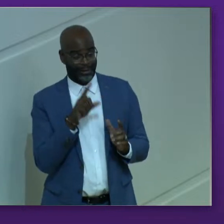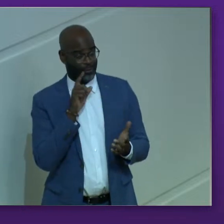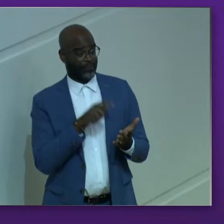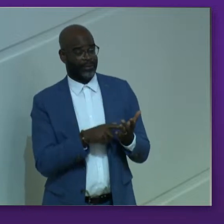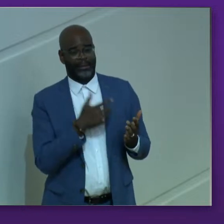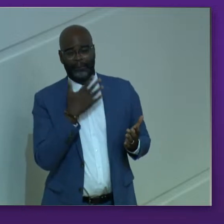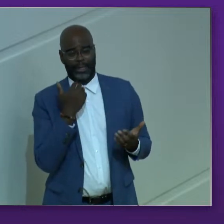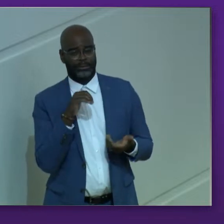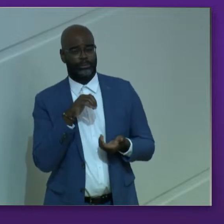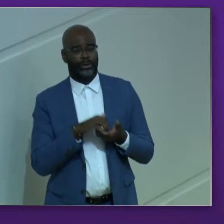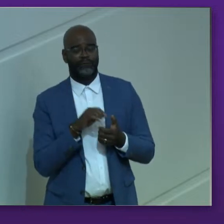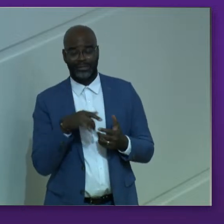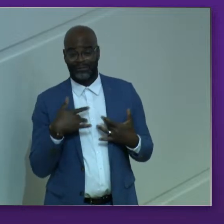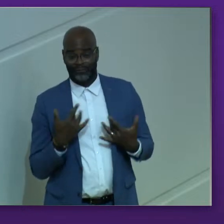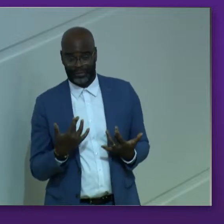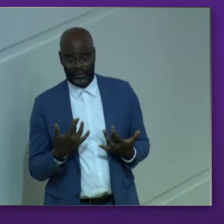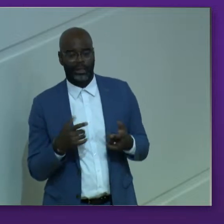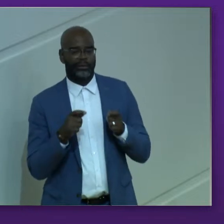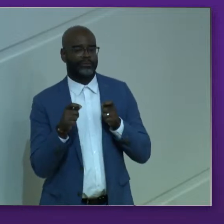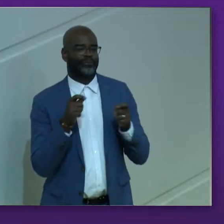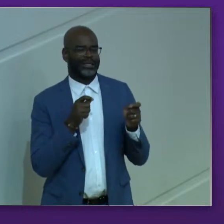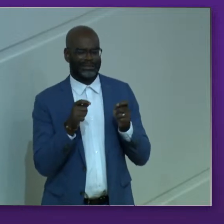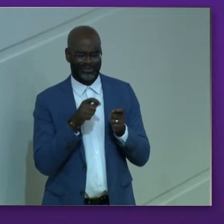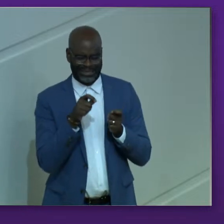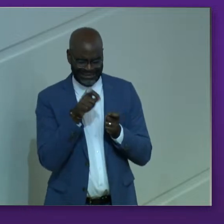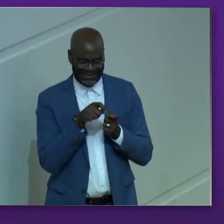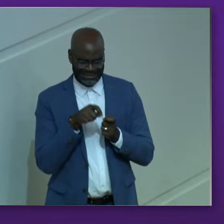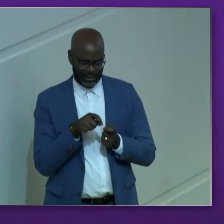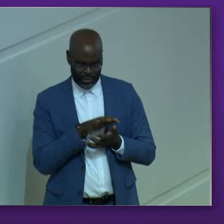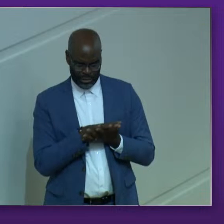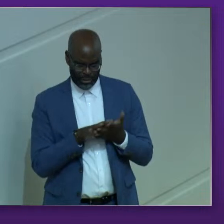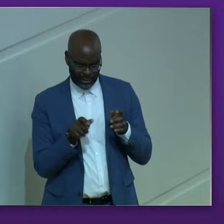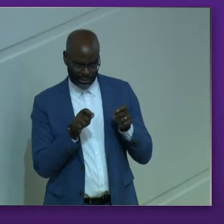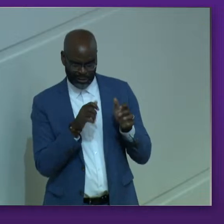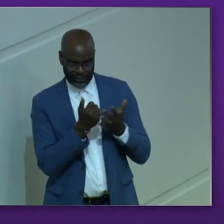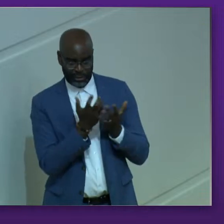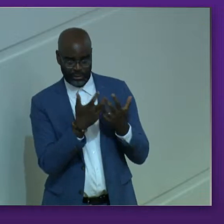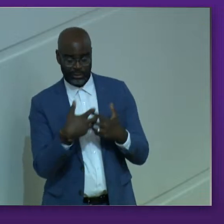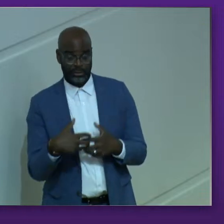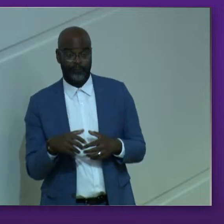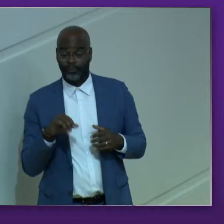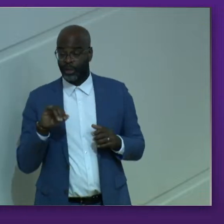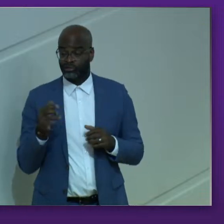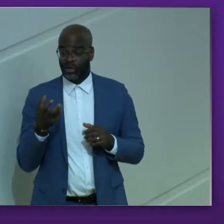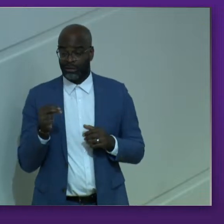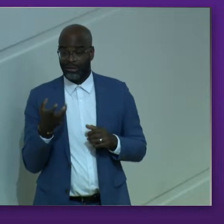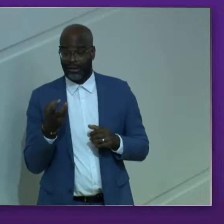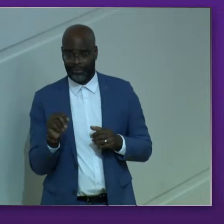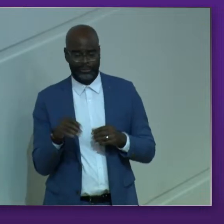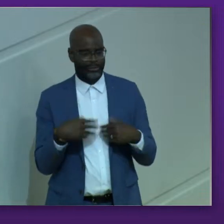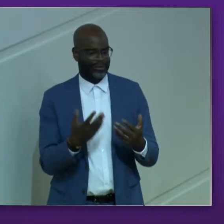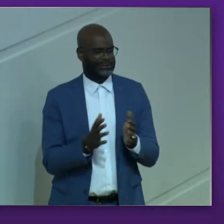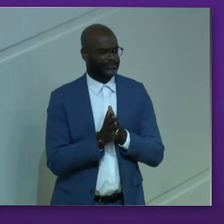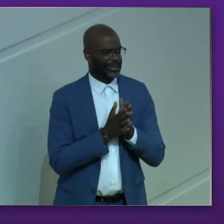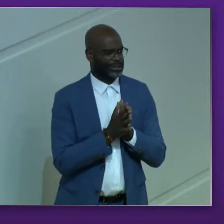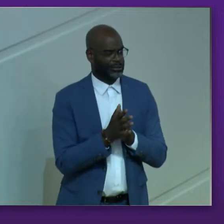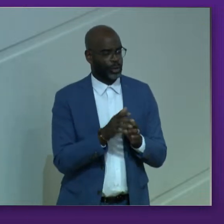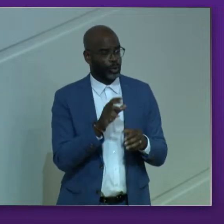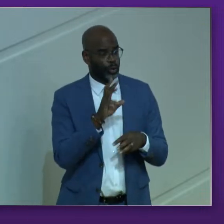[LISTING NAMES] AND HER COLLEAGUES FROM THE OFFICE OF COMMUNITY ENGAGEMENT MADE A